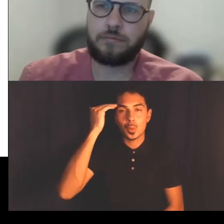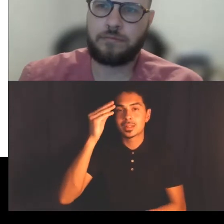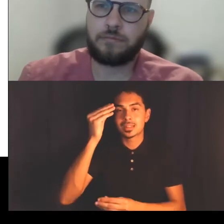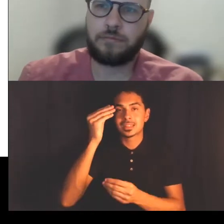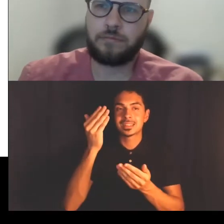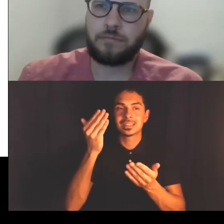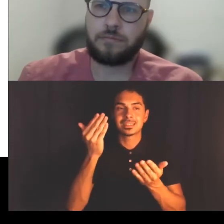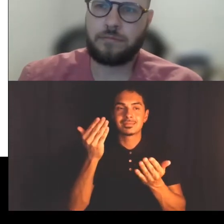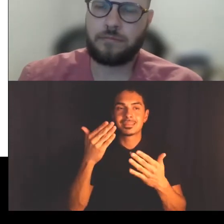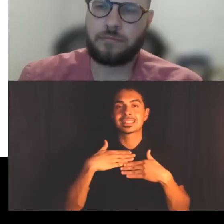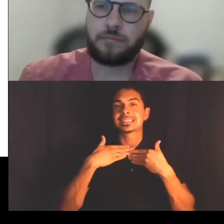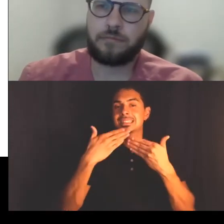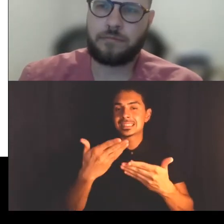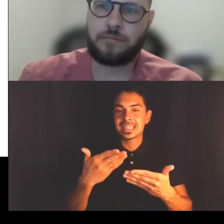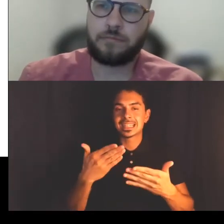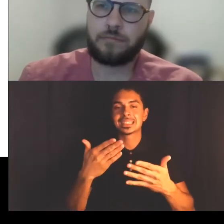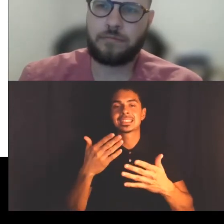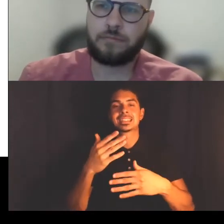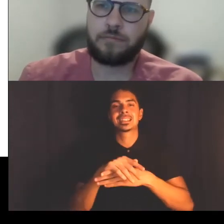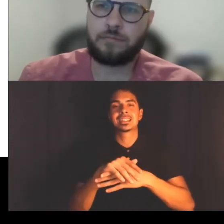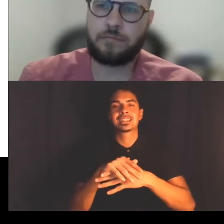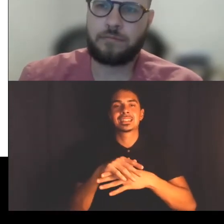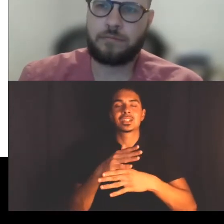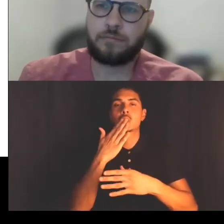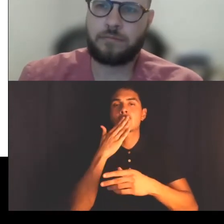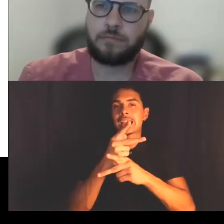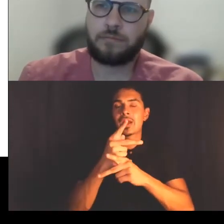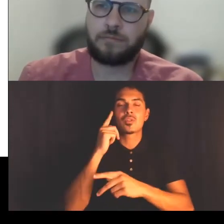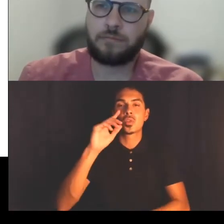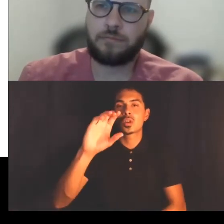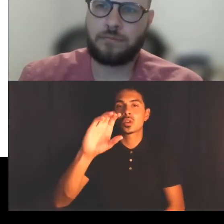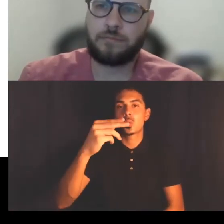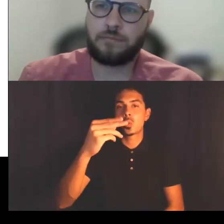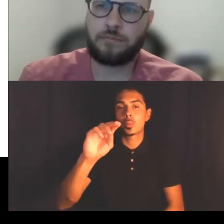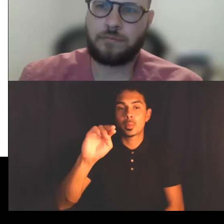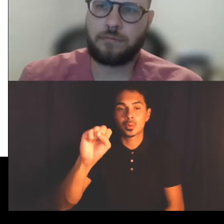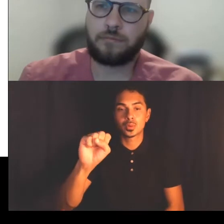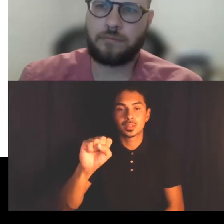to start hormones was actually taken over by anti-trans,